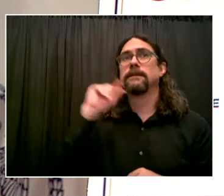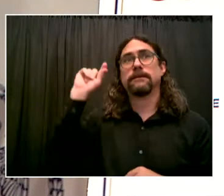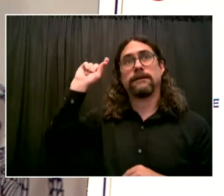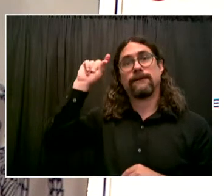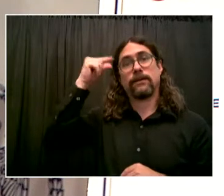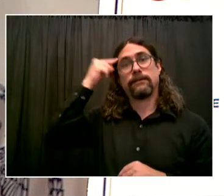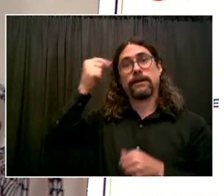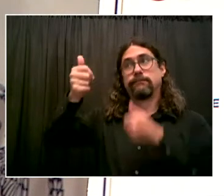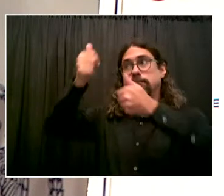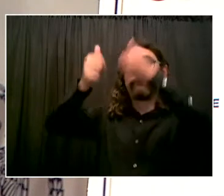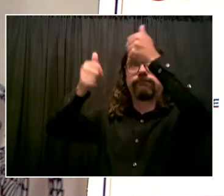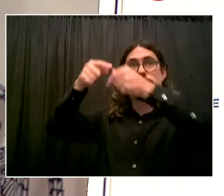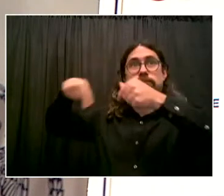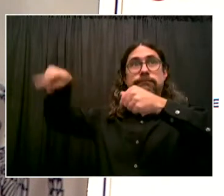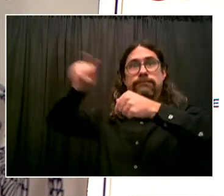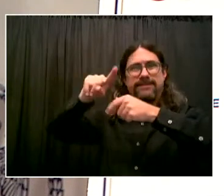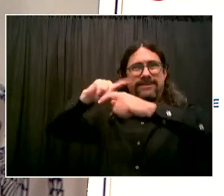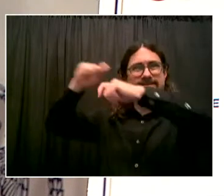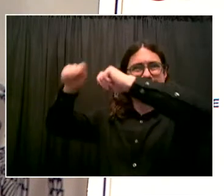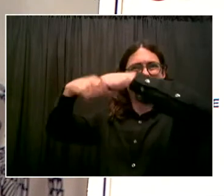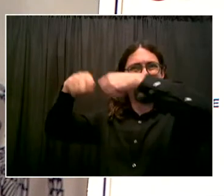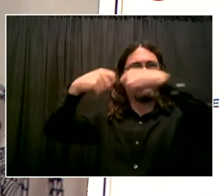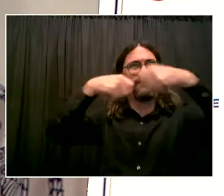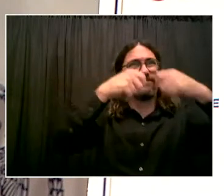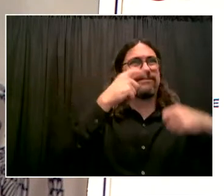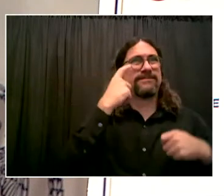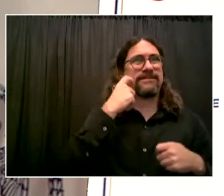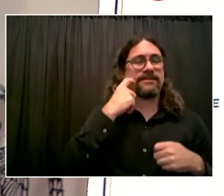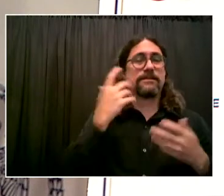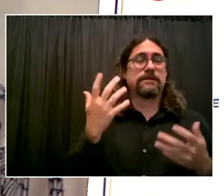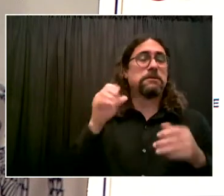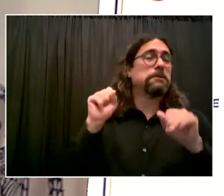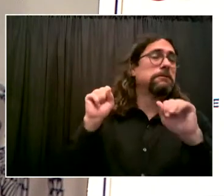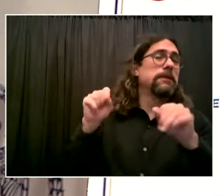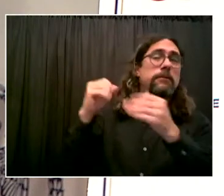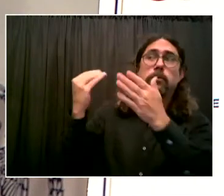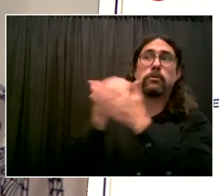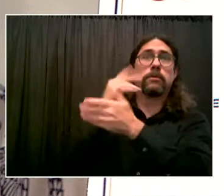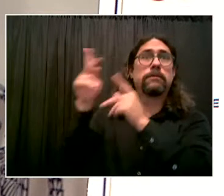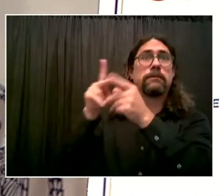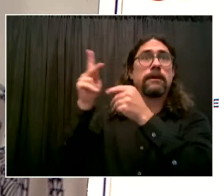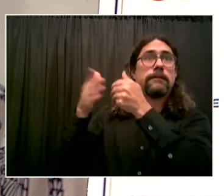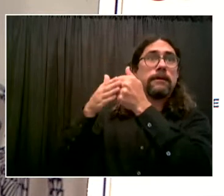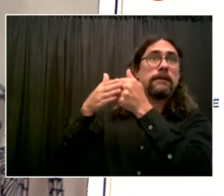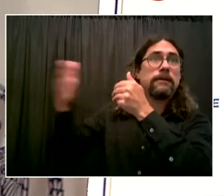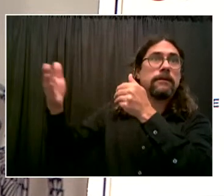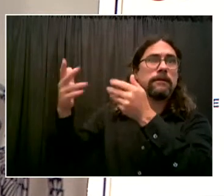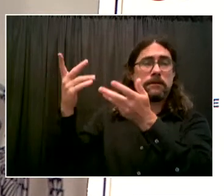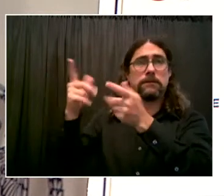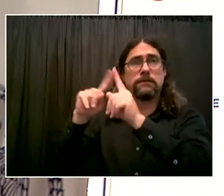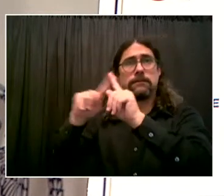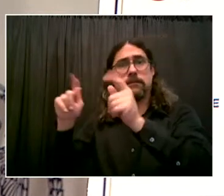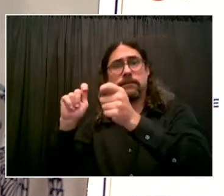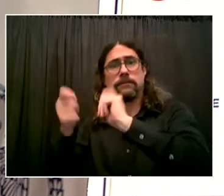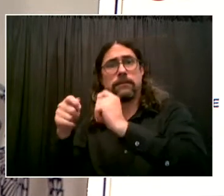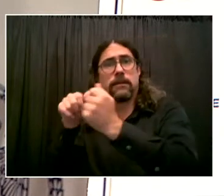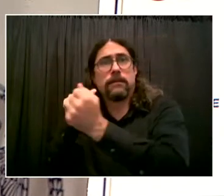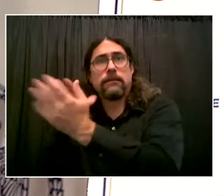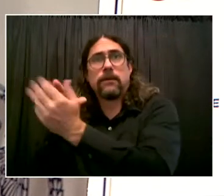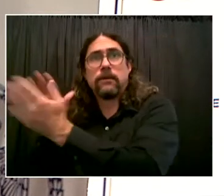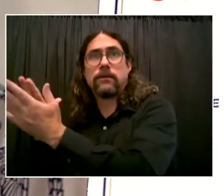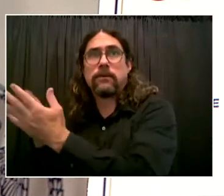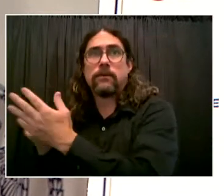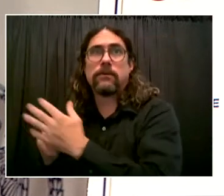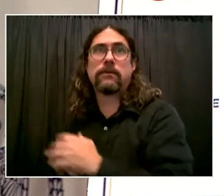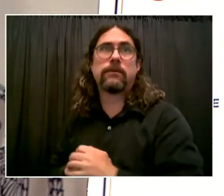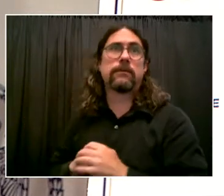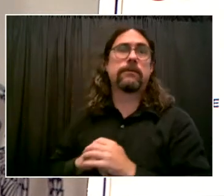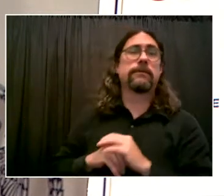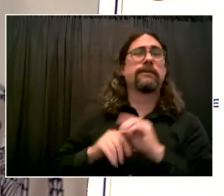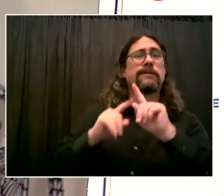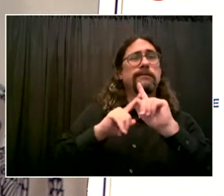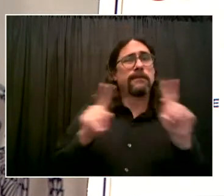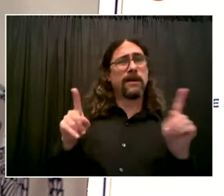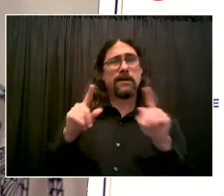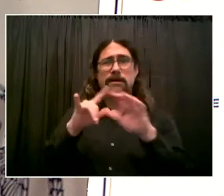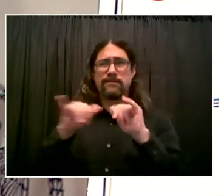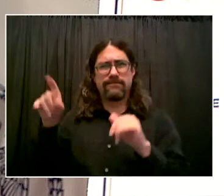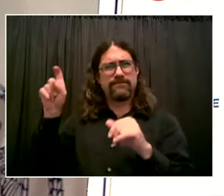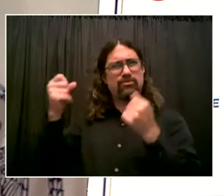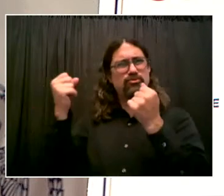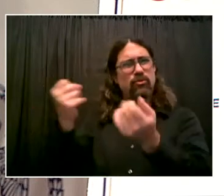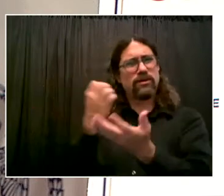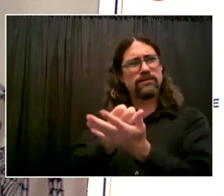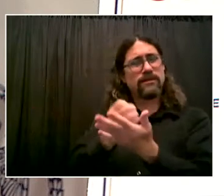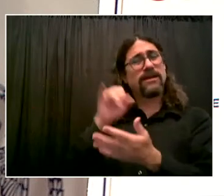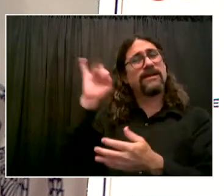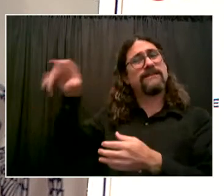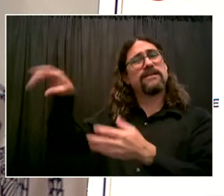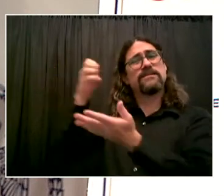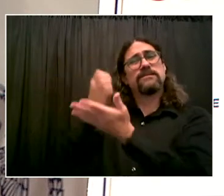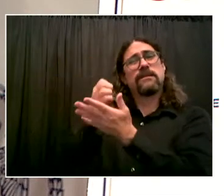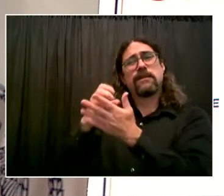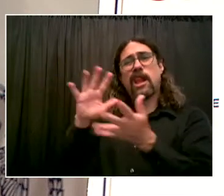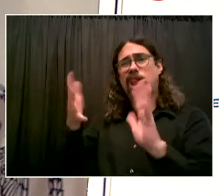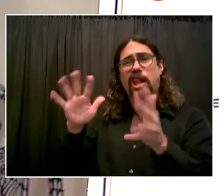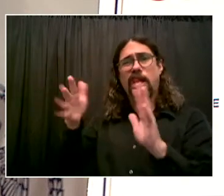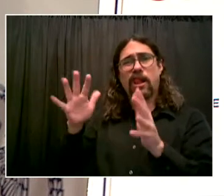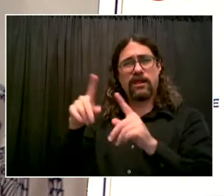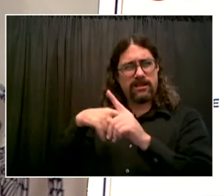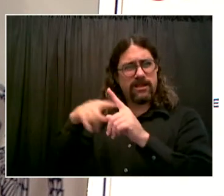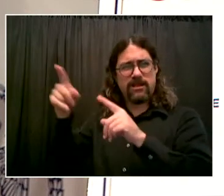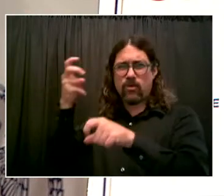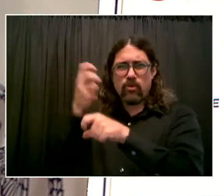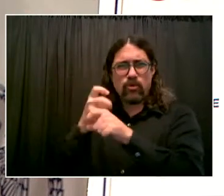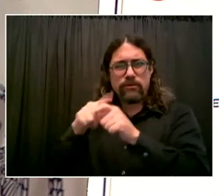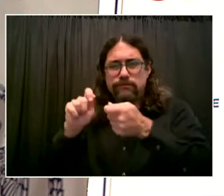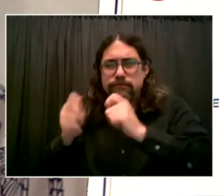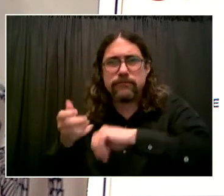FORWARD THAT